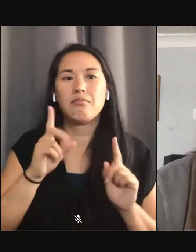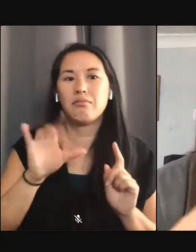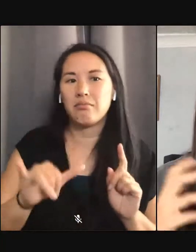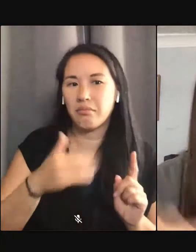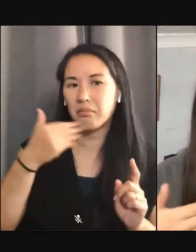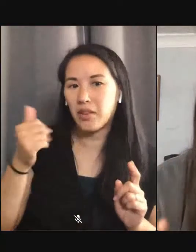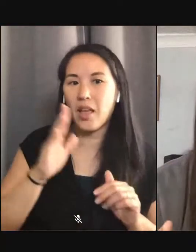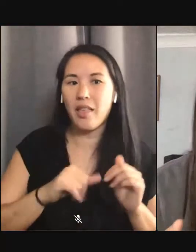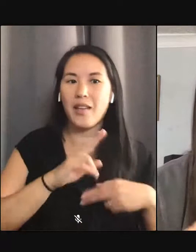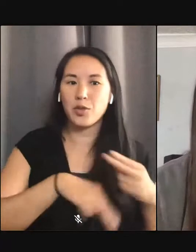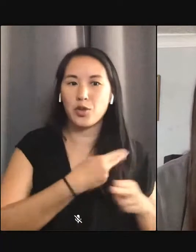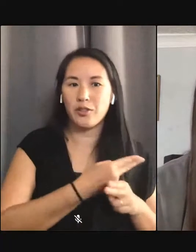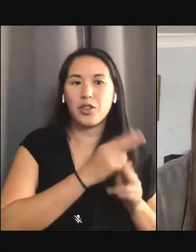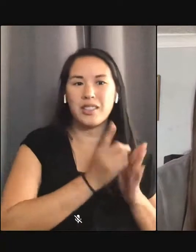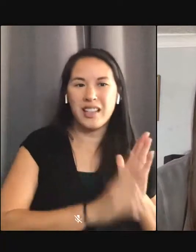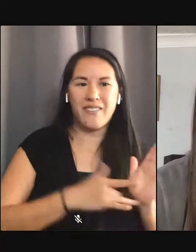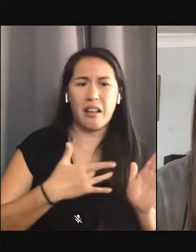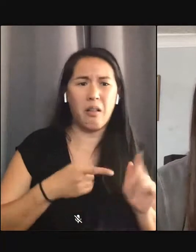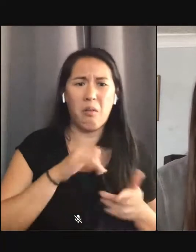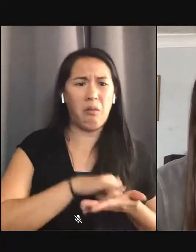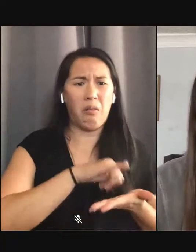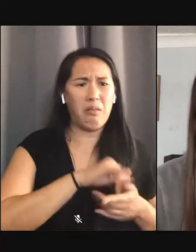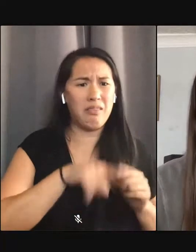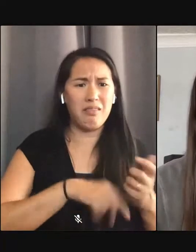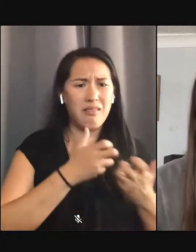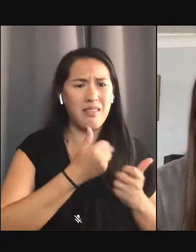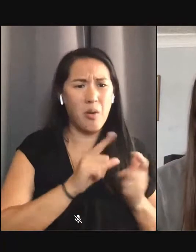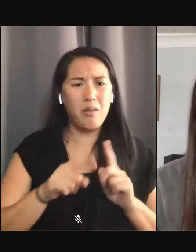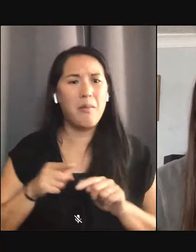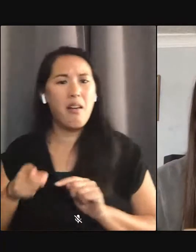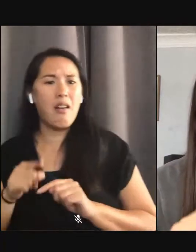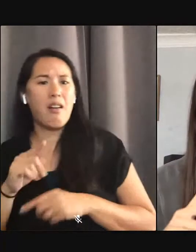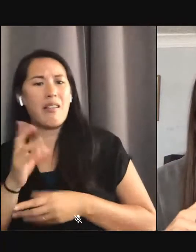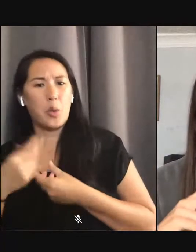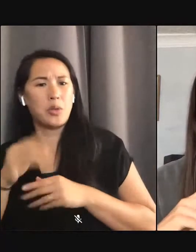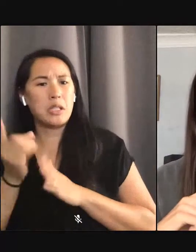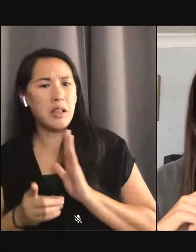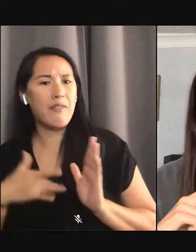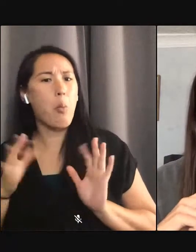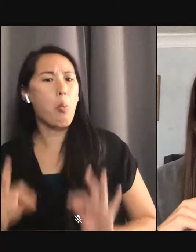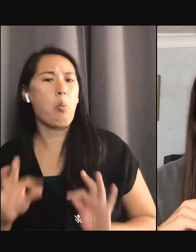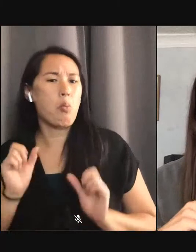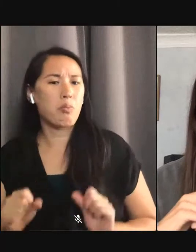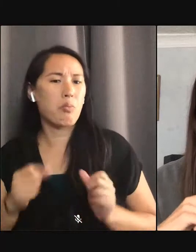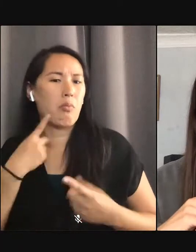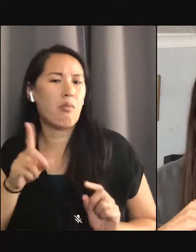design maybe doesn't sound possible for some people um so i think in in regards to how how much